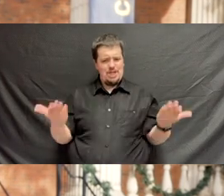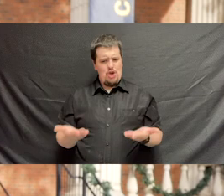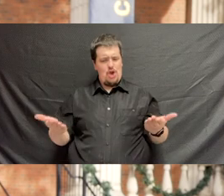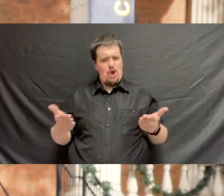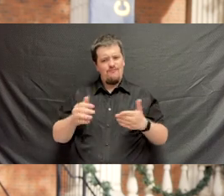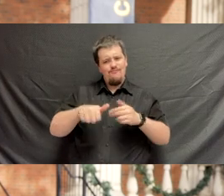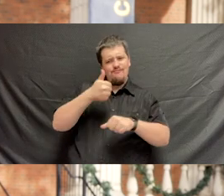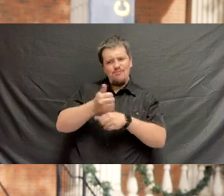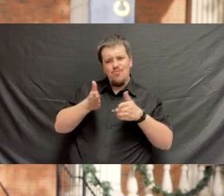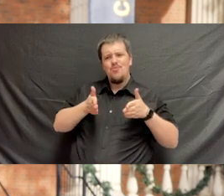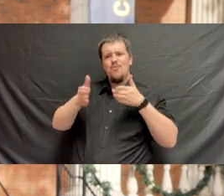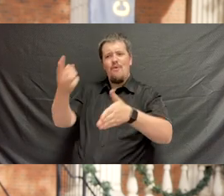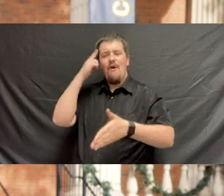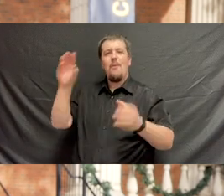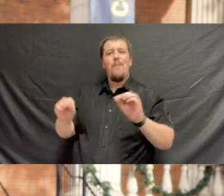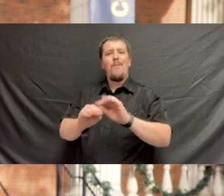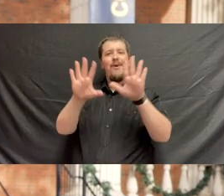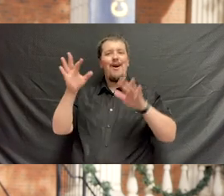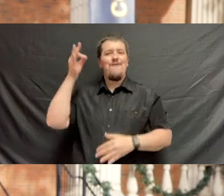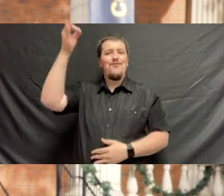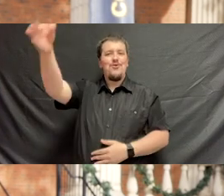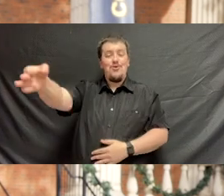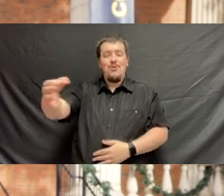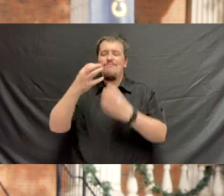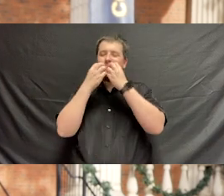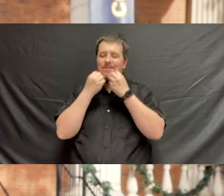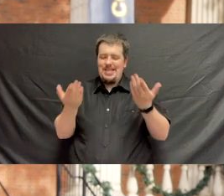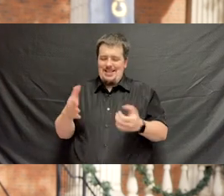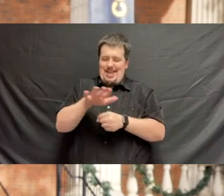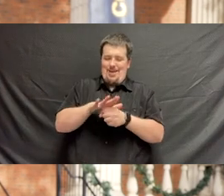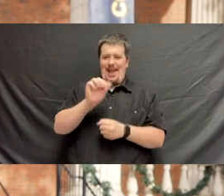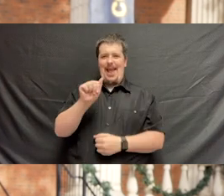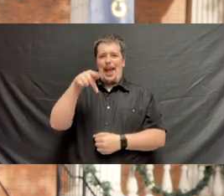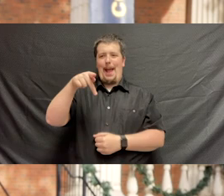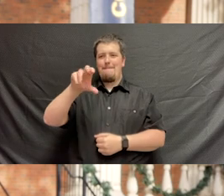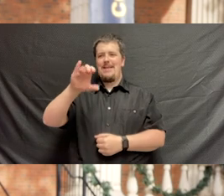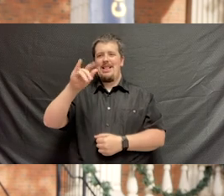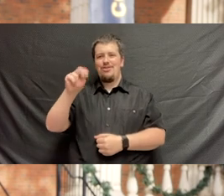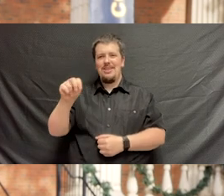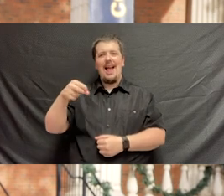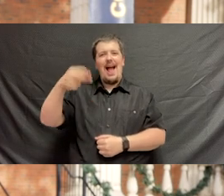and pave the way for a brighter future. Our beloved Appalachian highlands, our state,